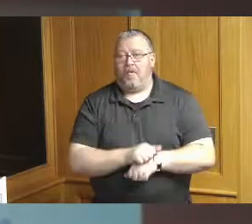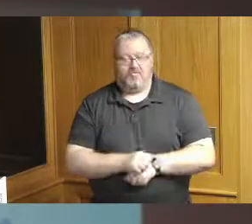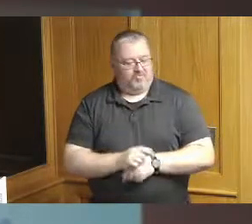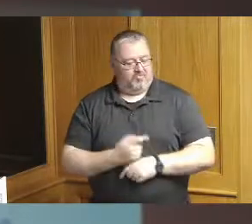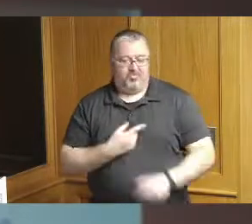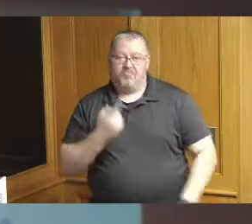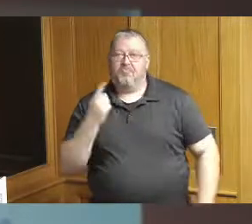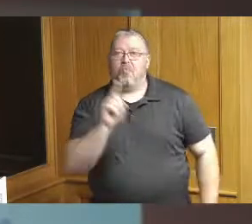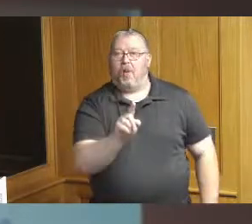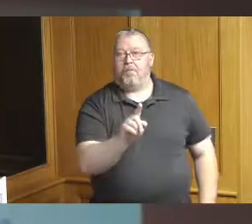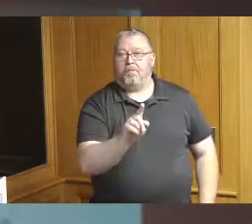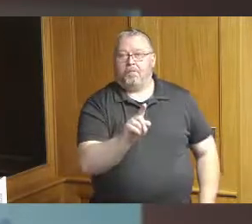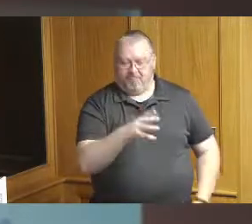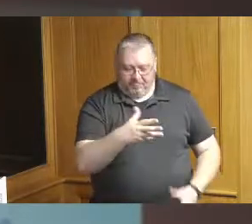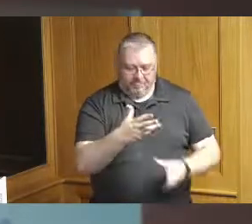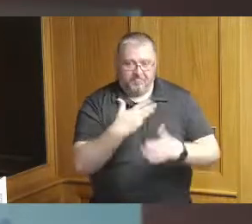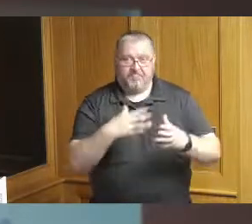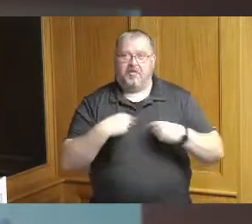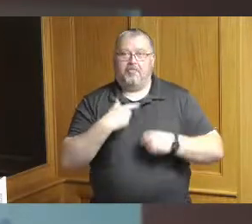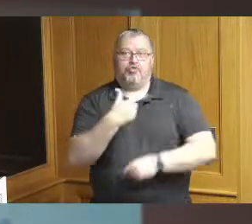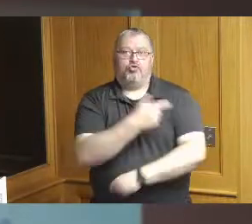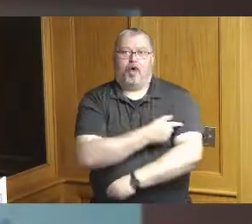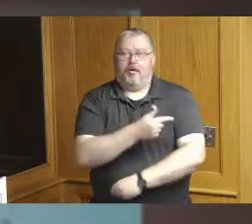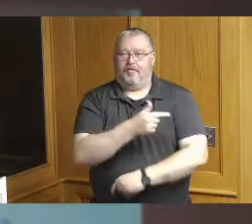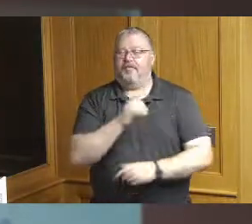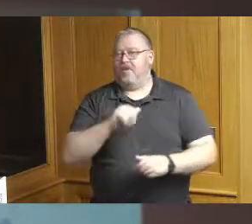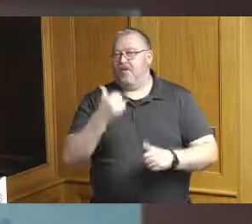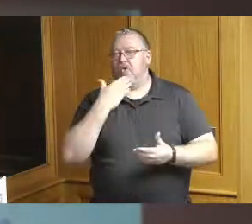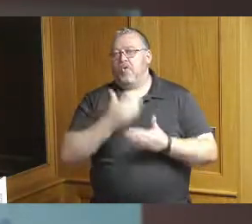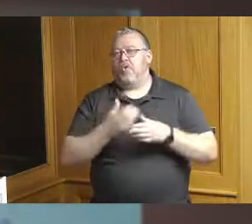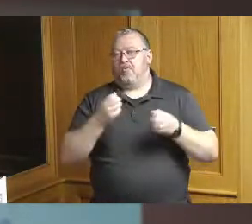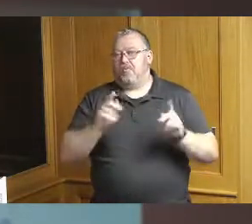you can just walk up and get vaccinated so this is another great opportunity for our community